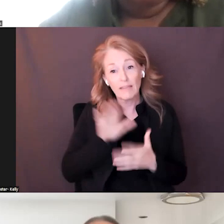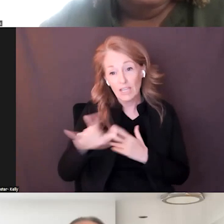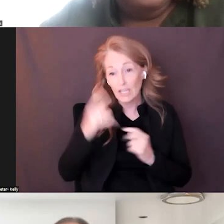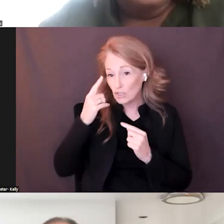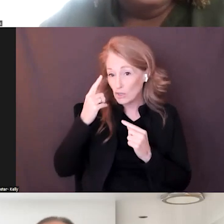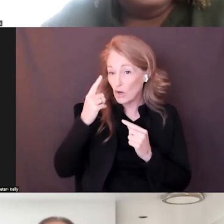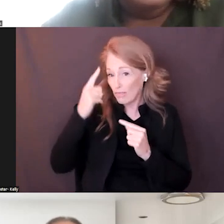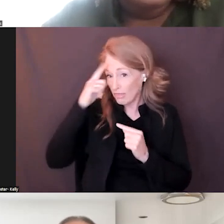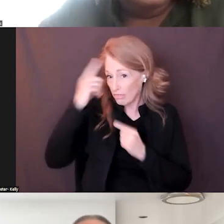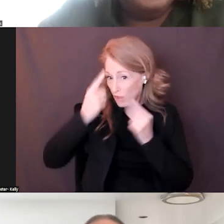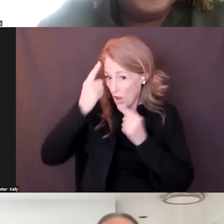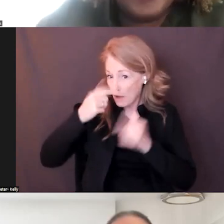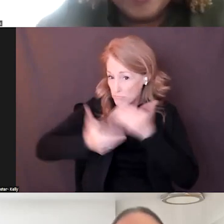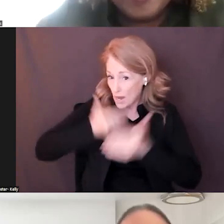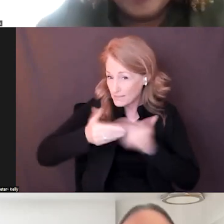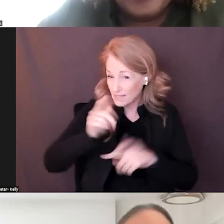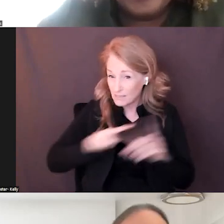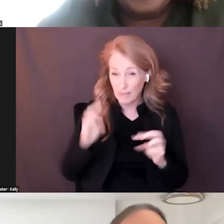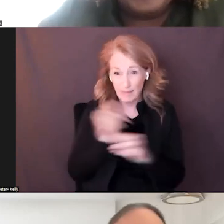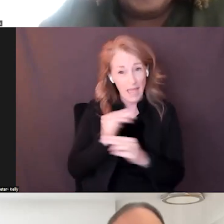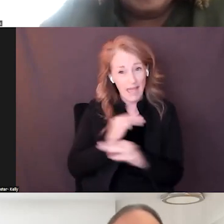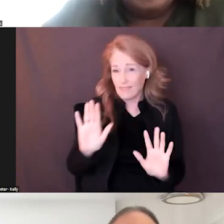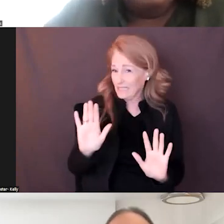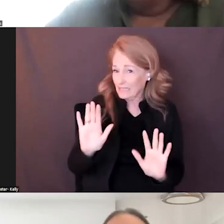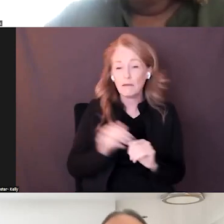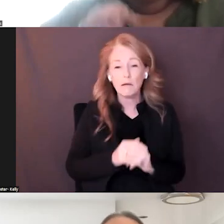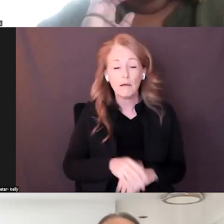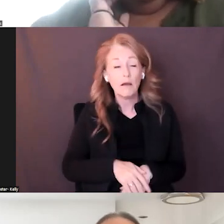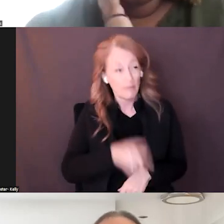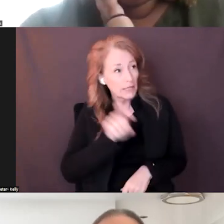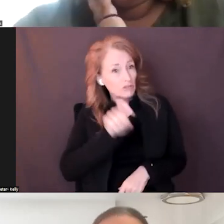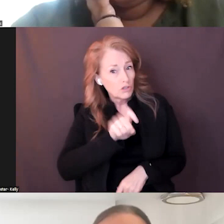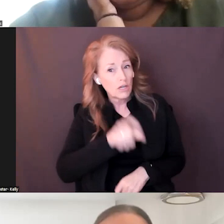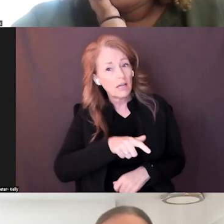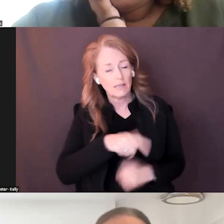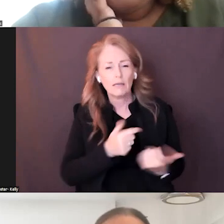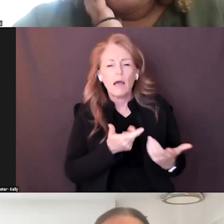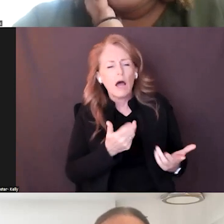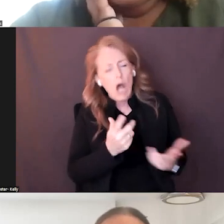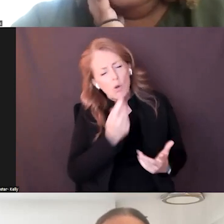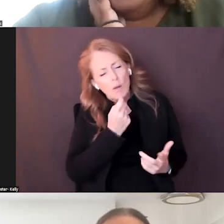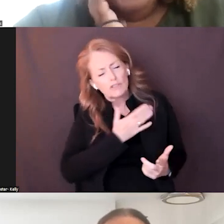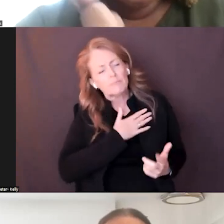THEY SHOULD. IT IS THE RIGHT THING. QUESTION MY QUESTION.